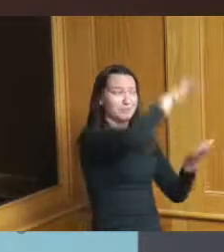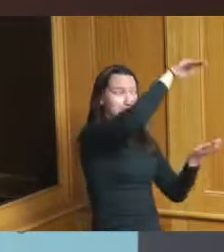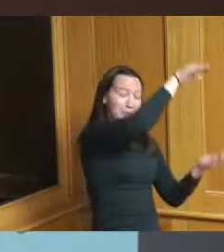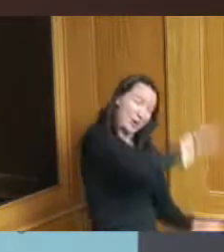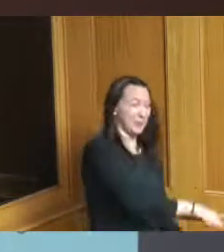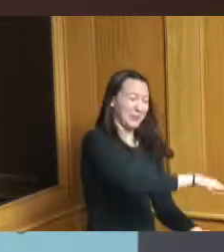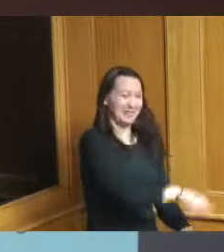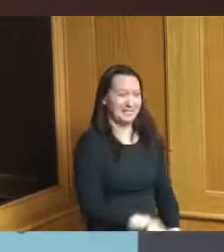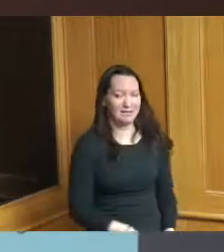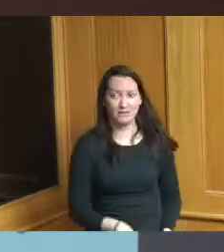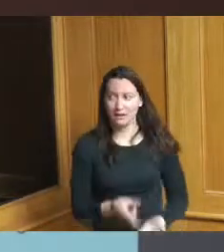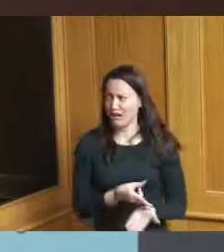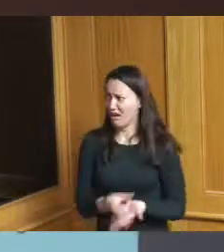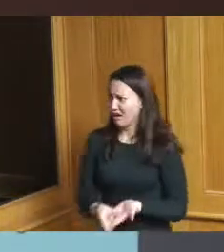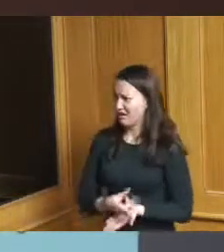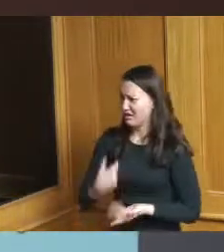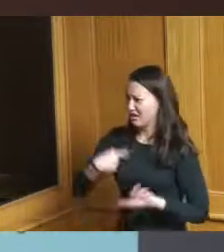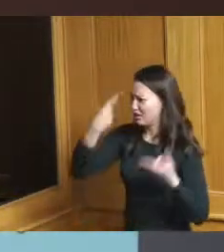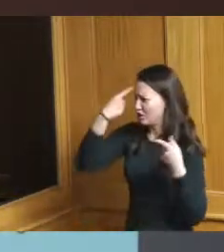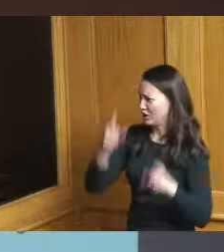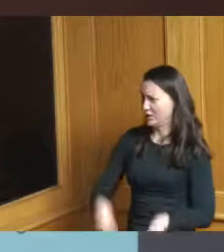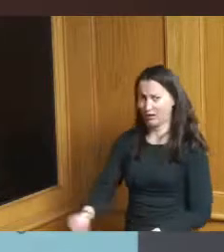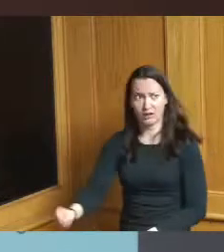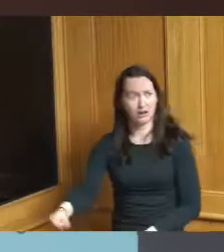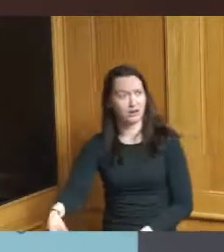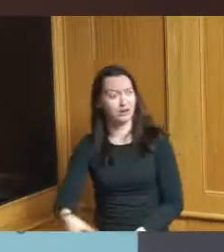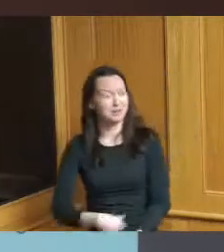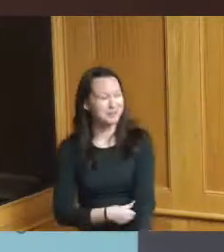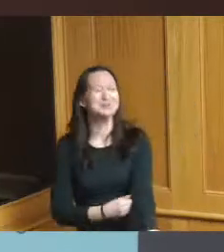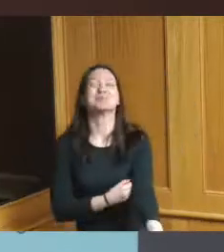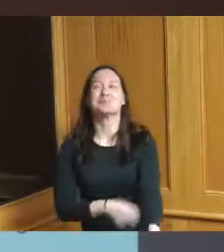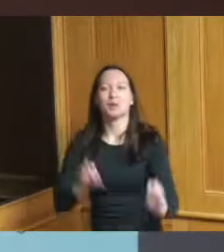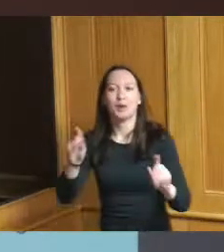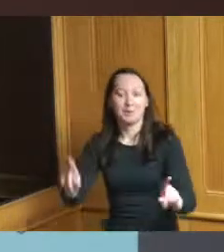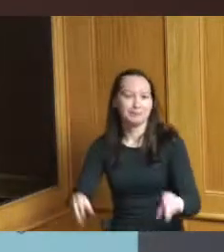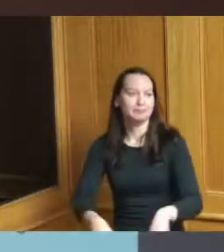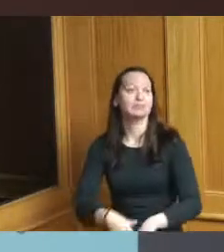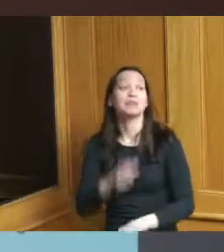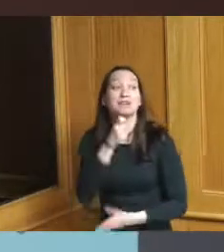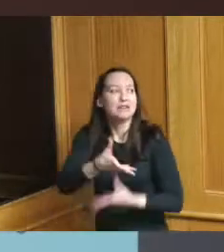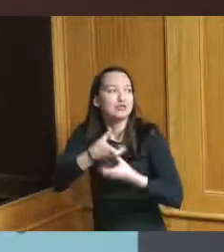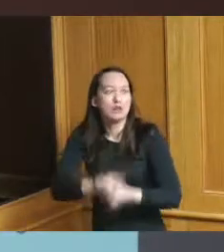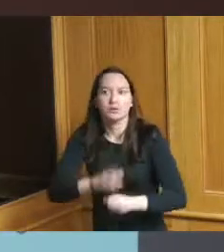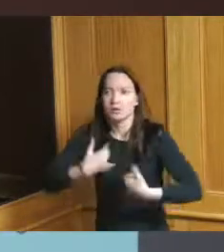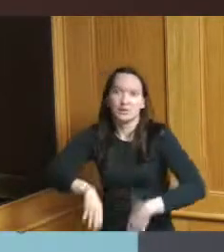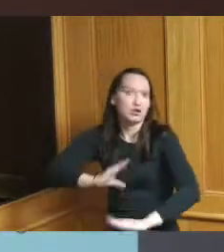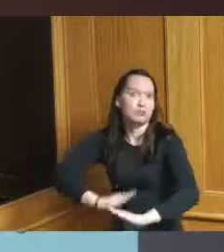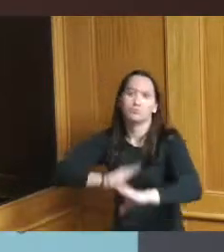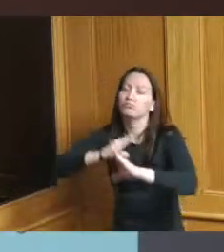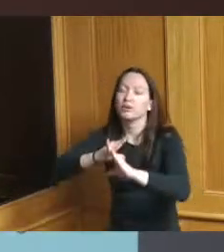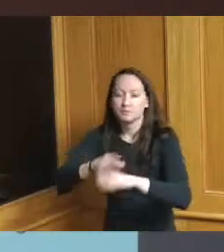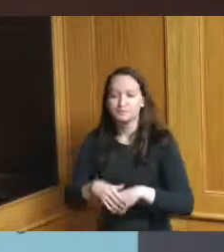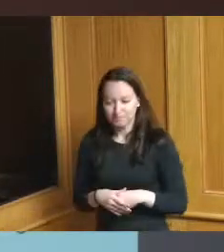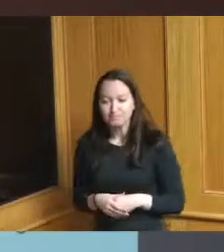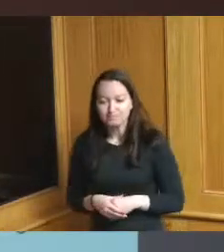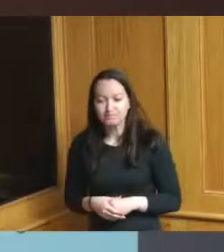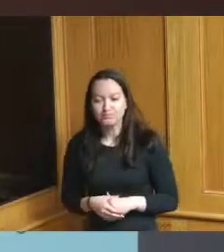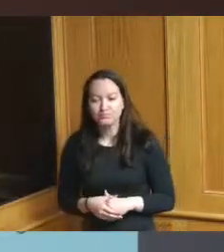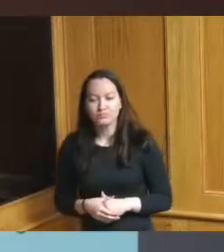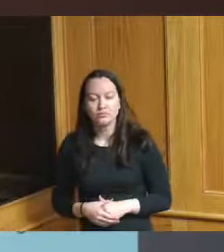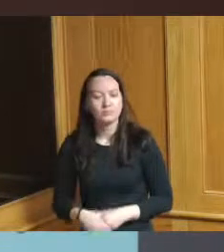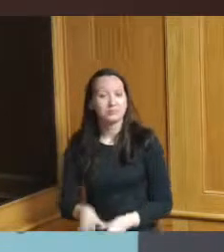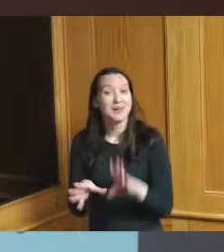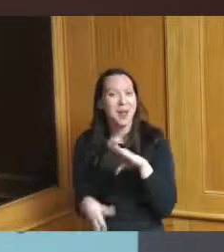there was a scream okay so distrust remains a barrier you know and I love adding consumer